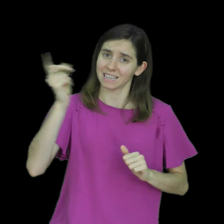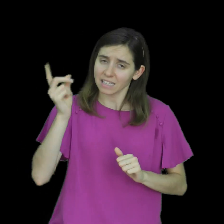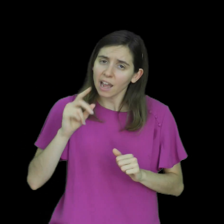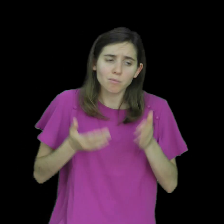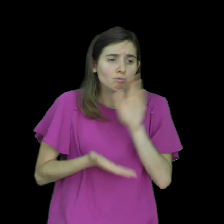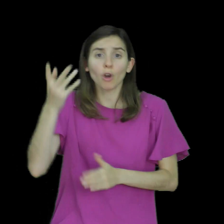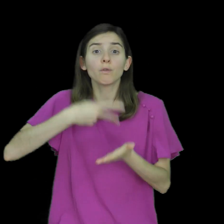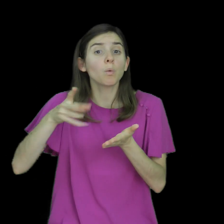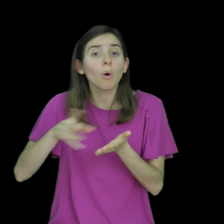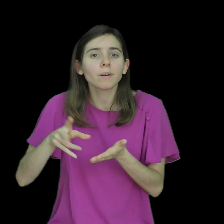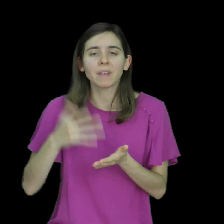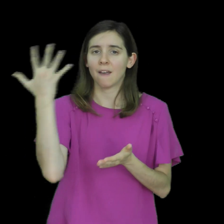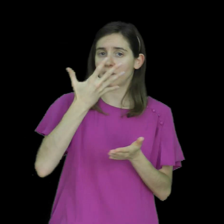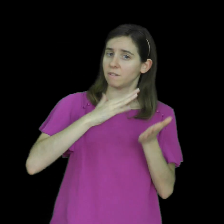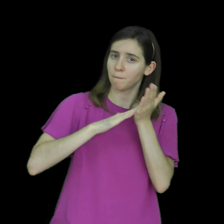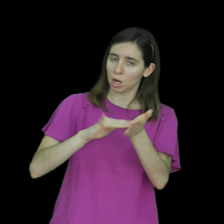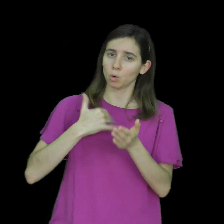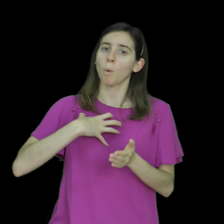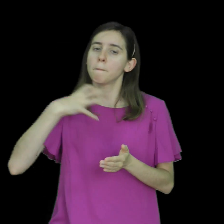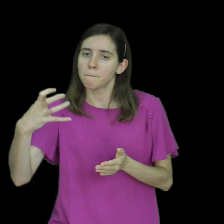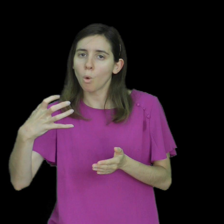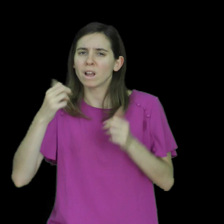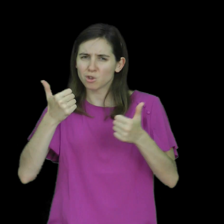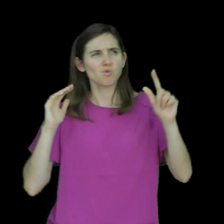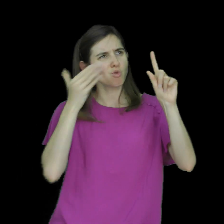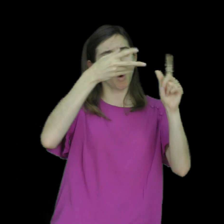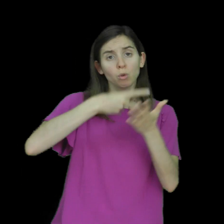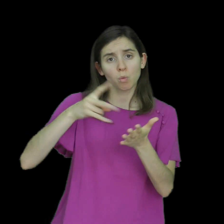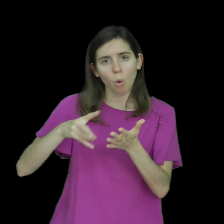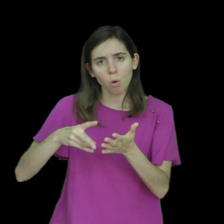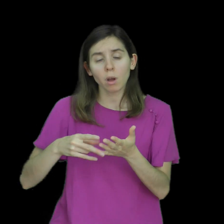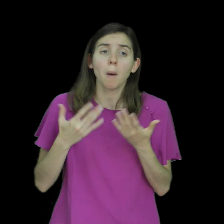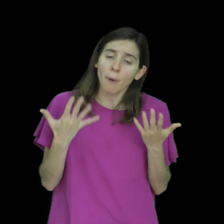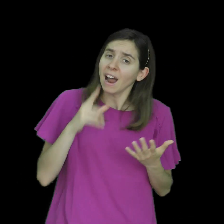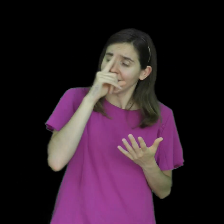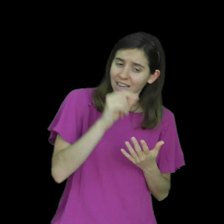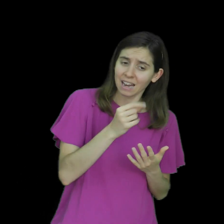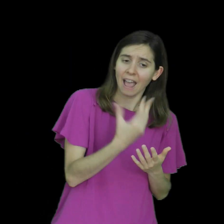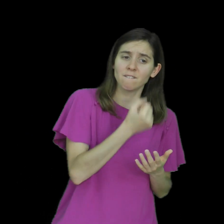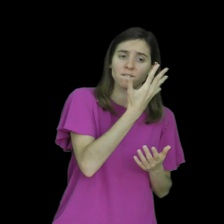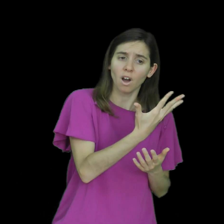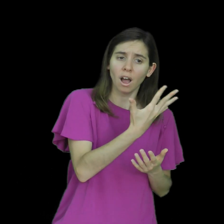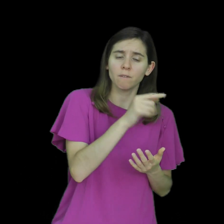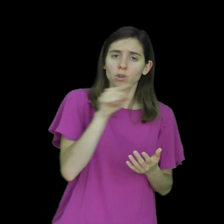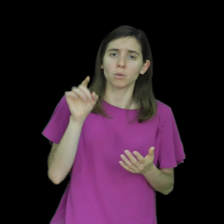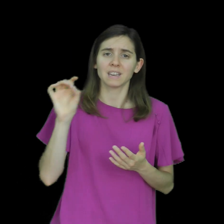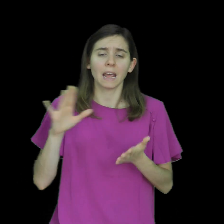15 minutes or more is a great goal, but even 5 or 10 minutes can help. Do